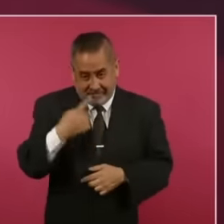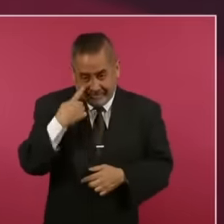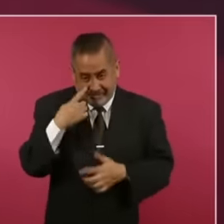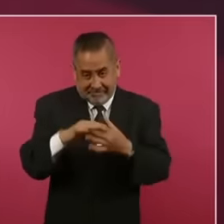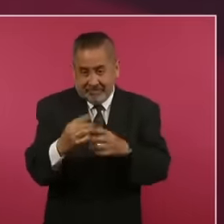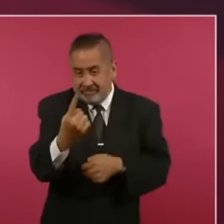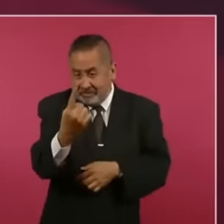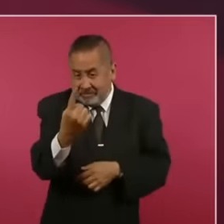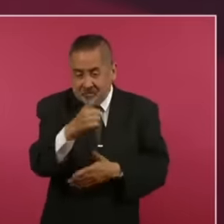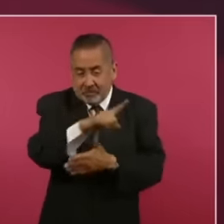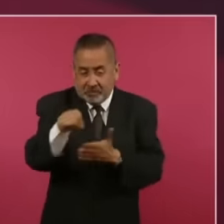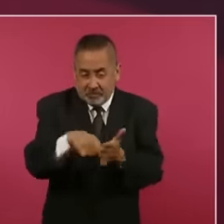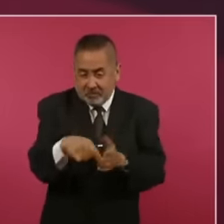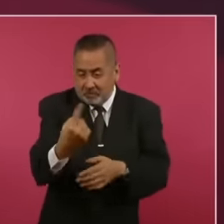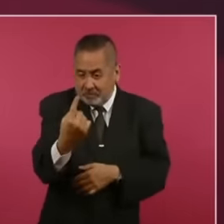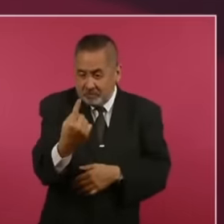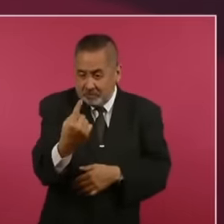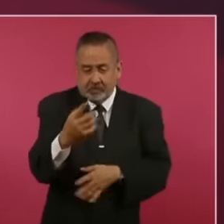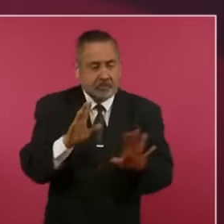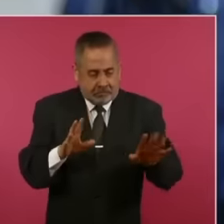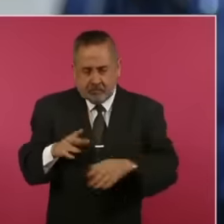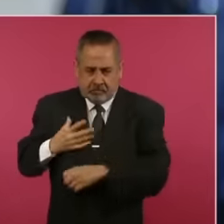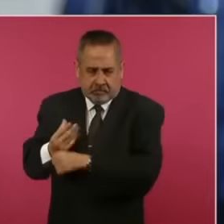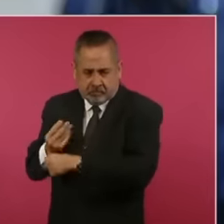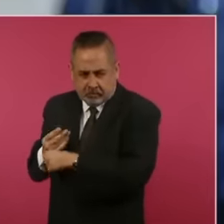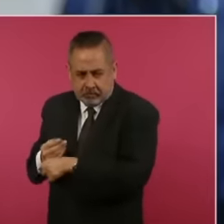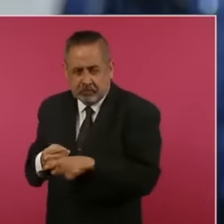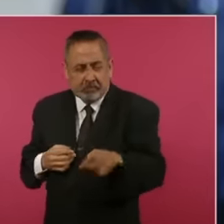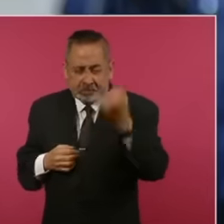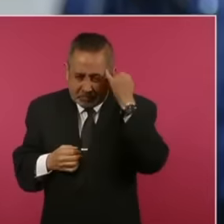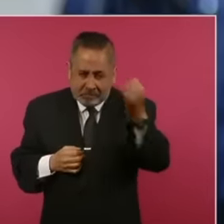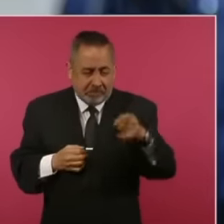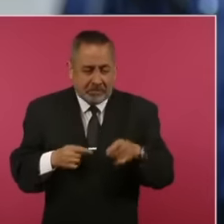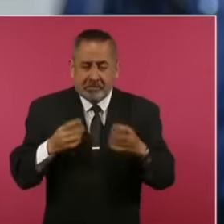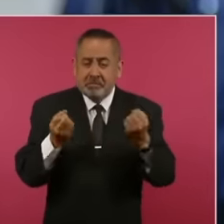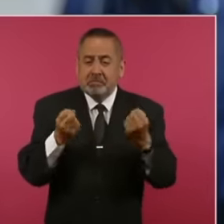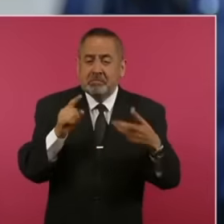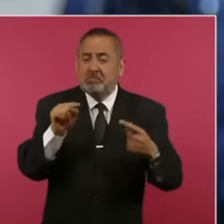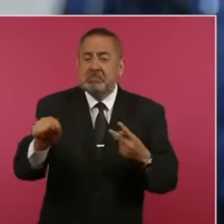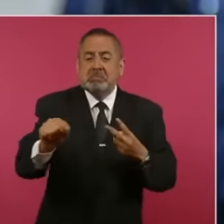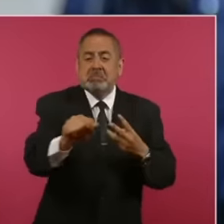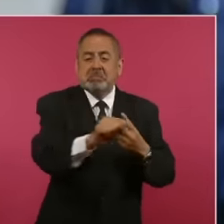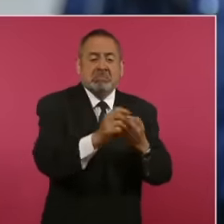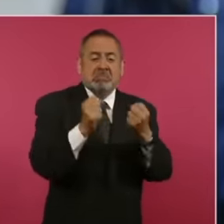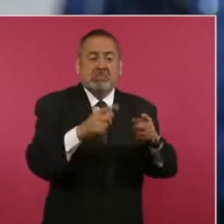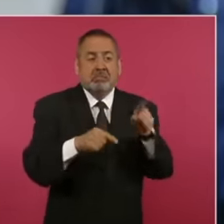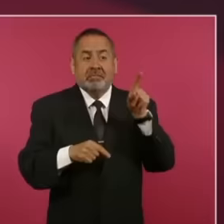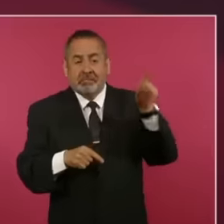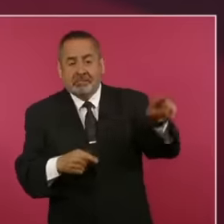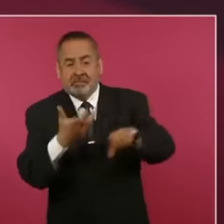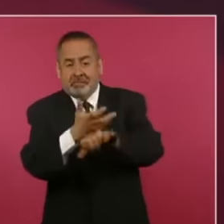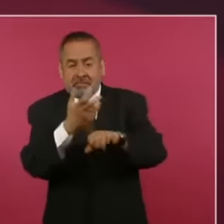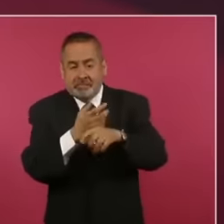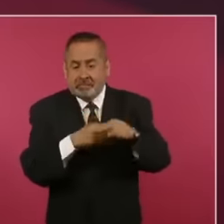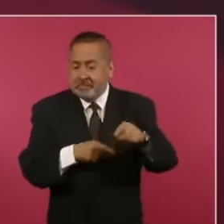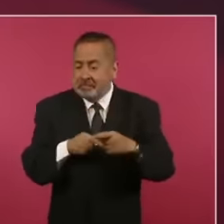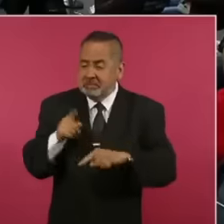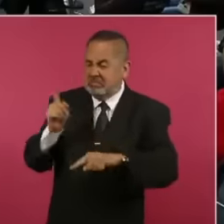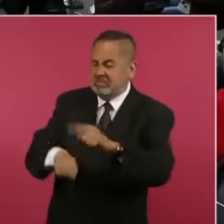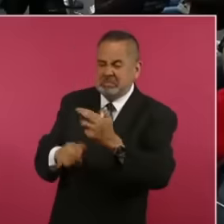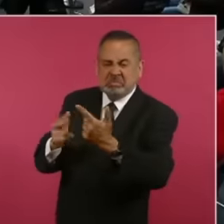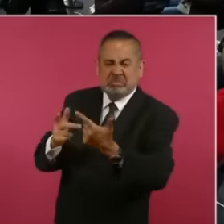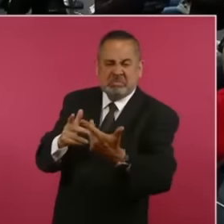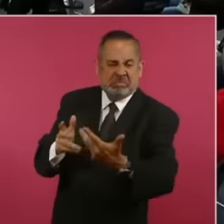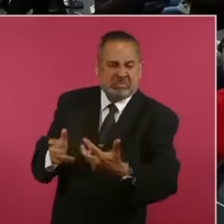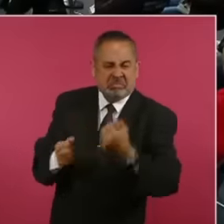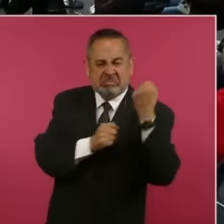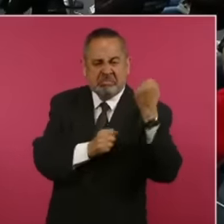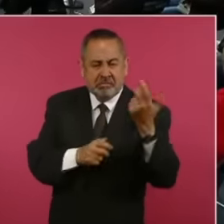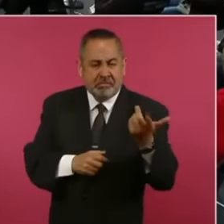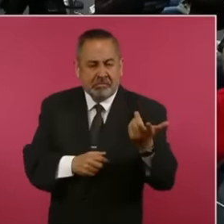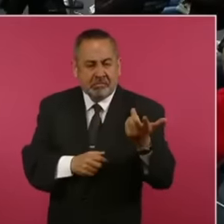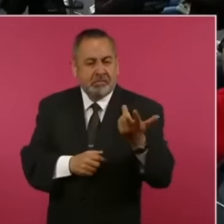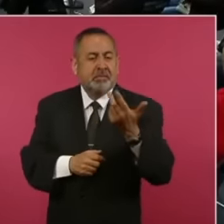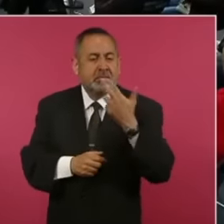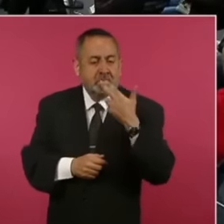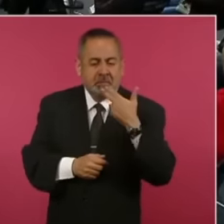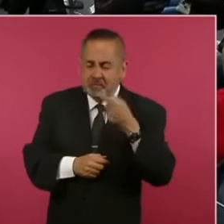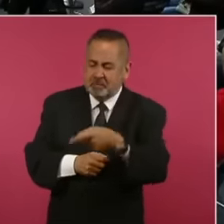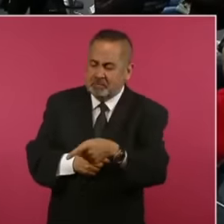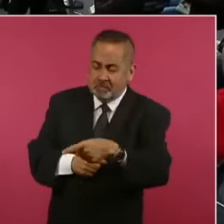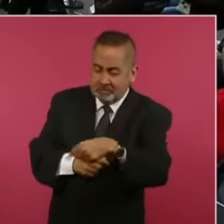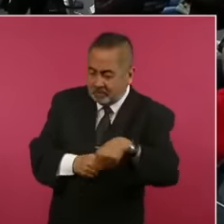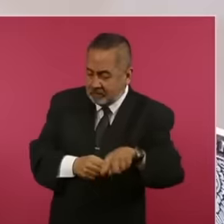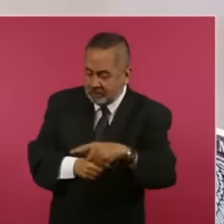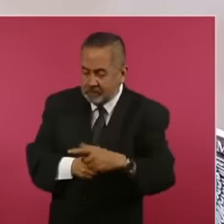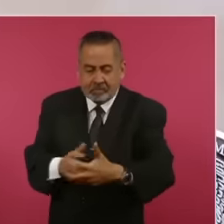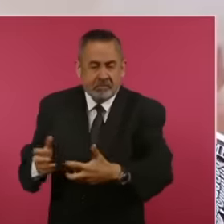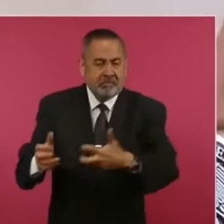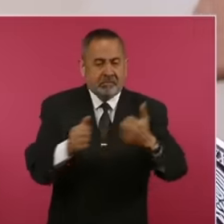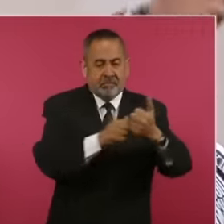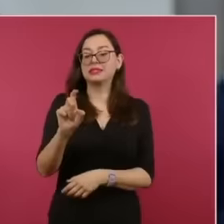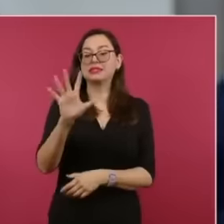single site that we are remediating, but imagine many that use them, everything they extract,